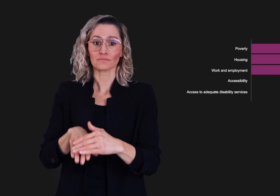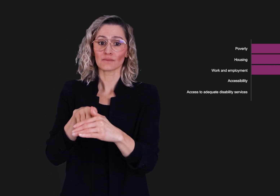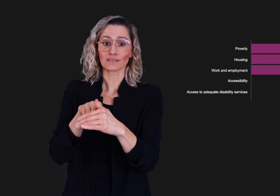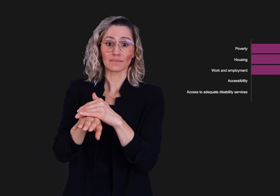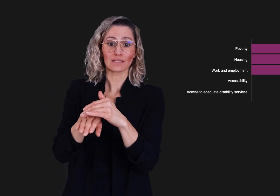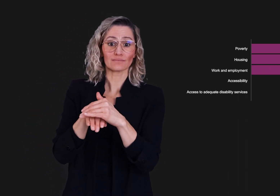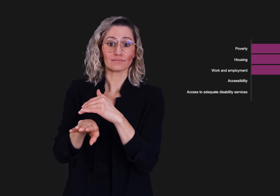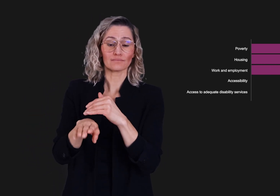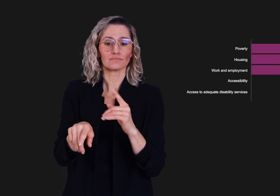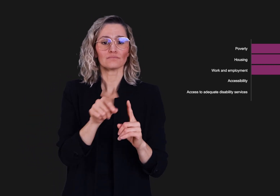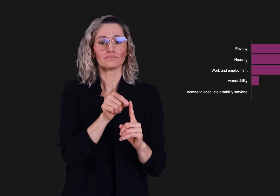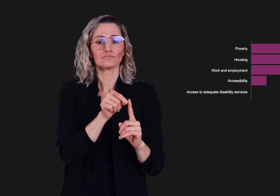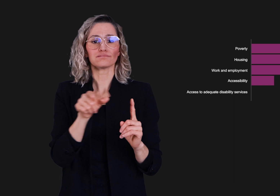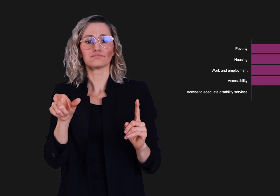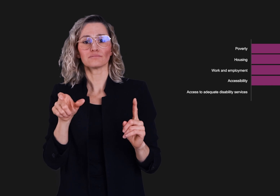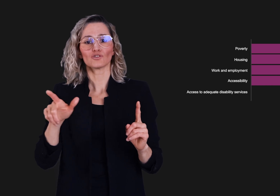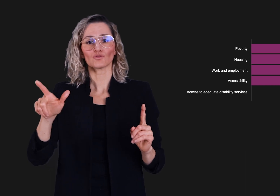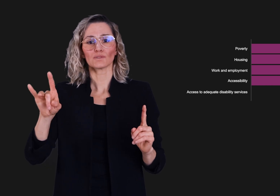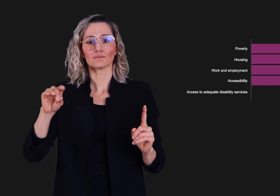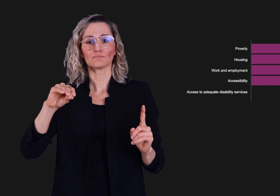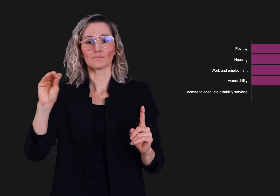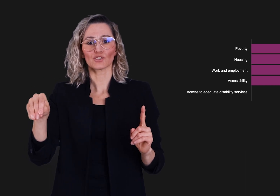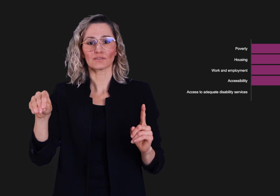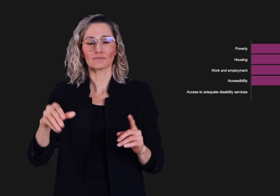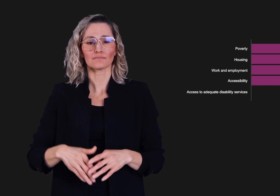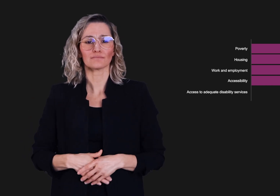Accessibility - 28%